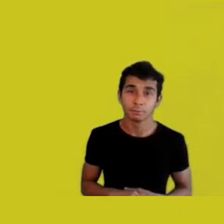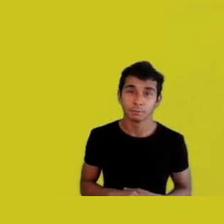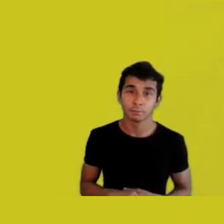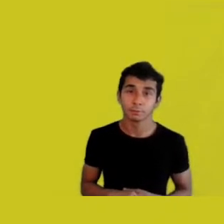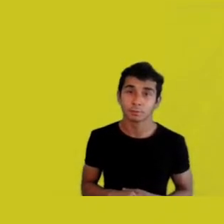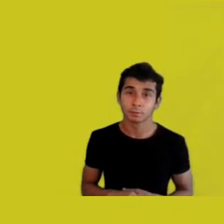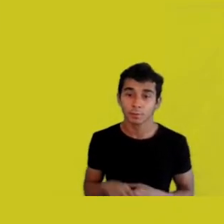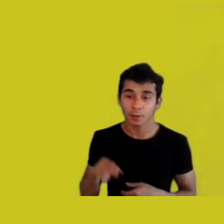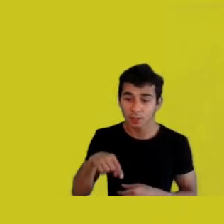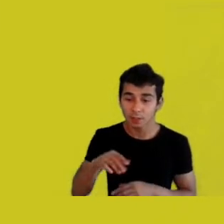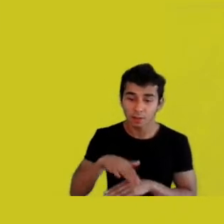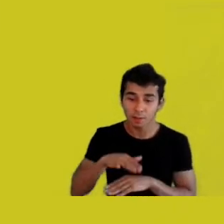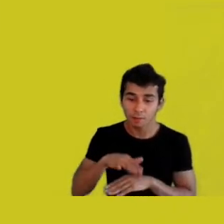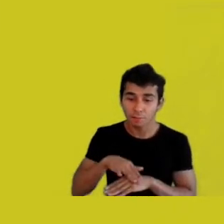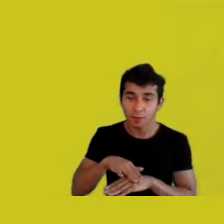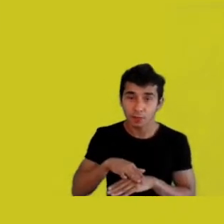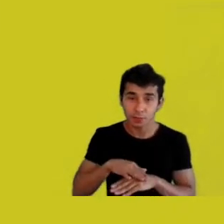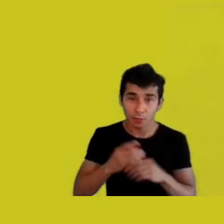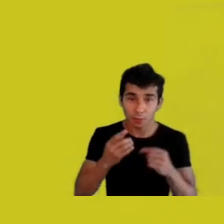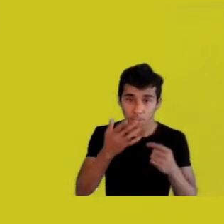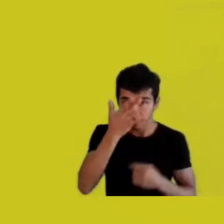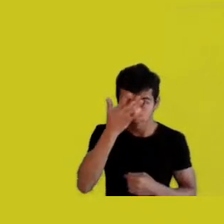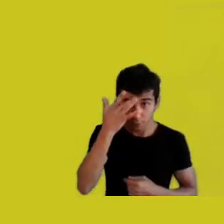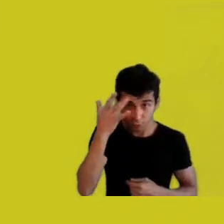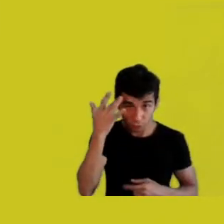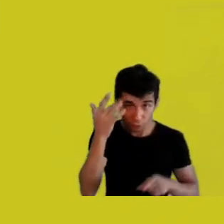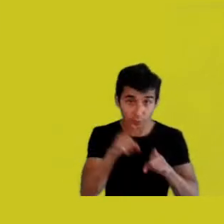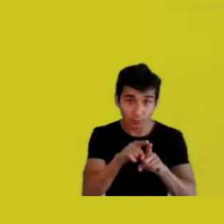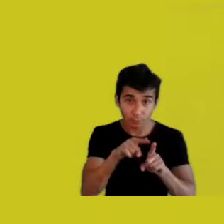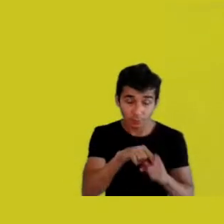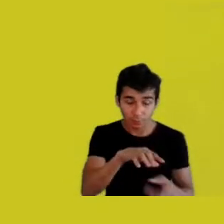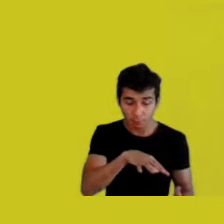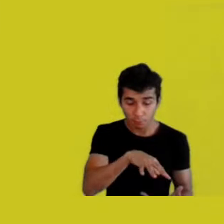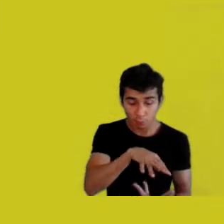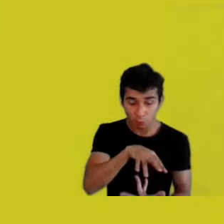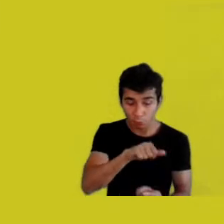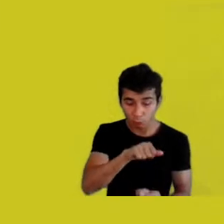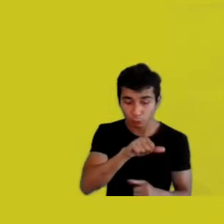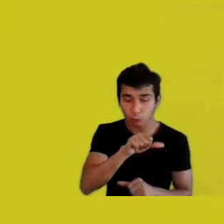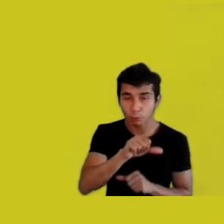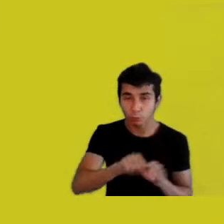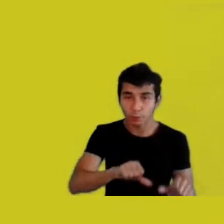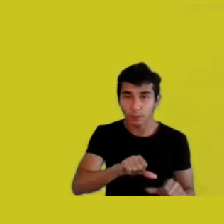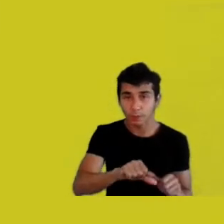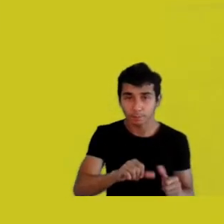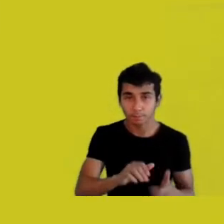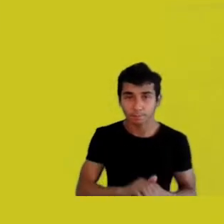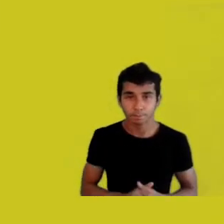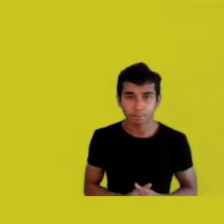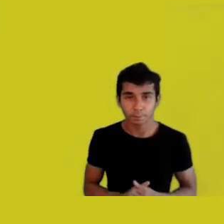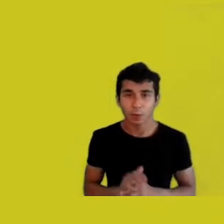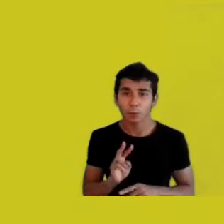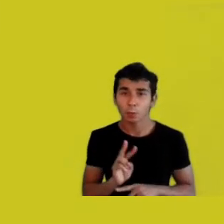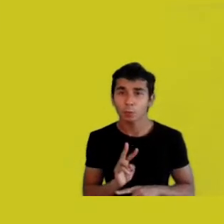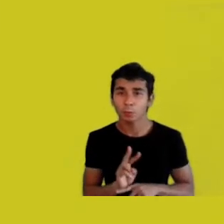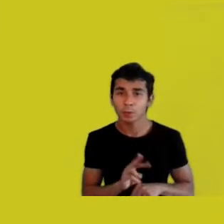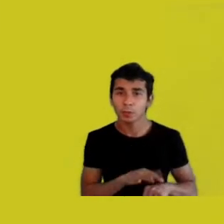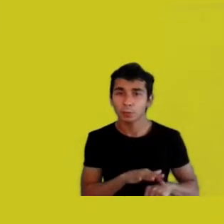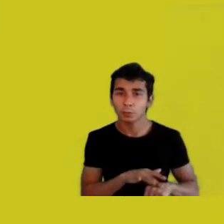and the world. In the specific case of sick people, it is very interesting, because the Shoma effectively connect with the person’s body